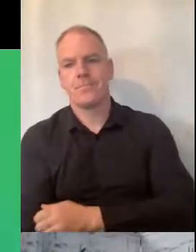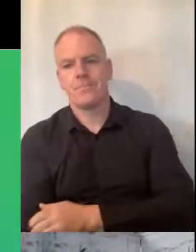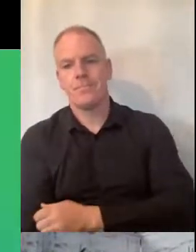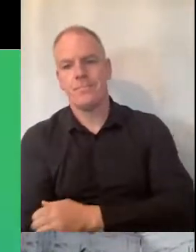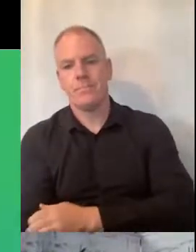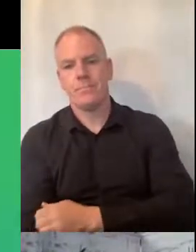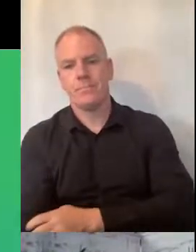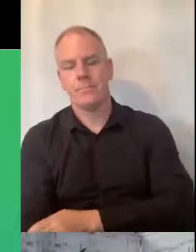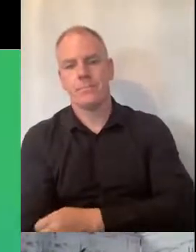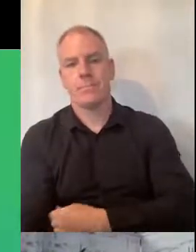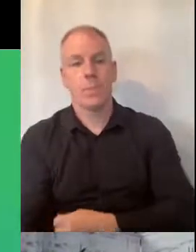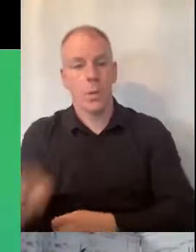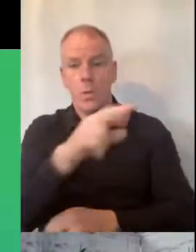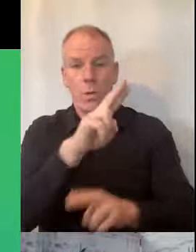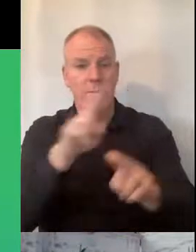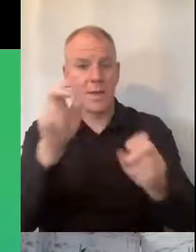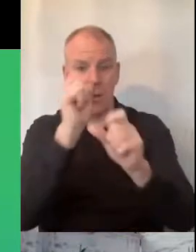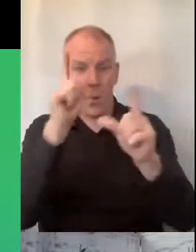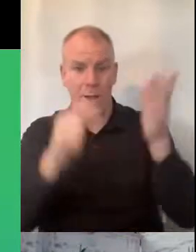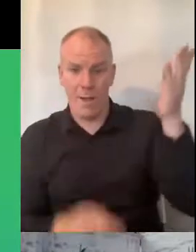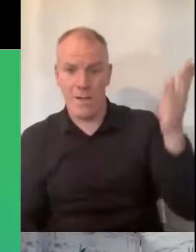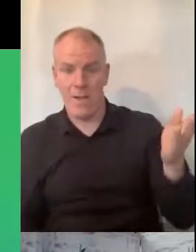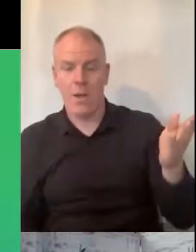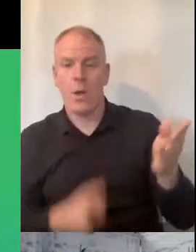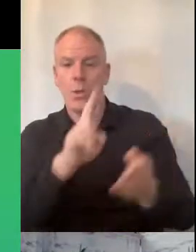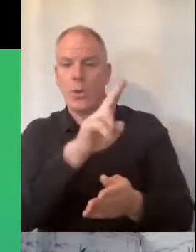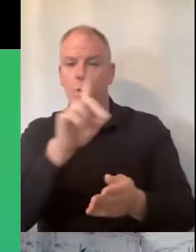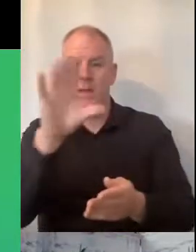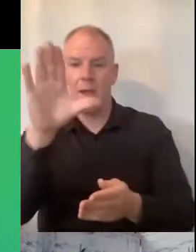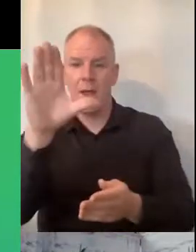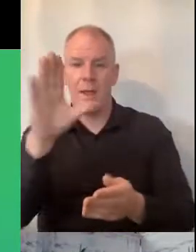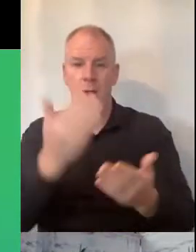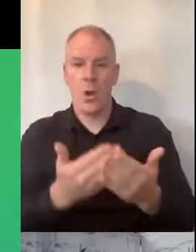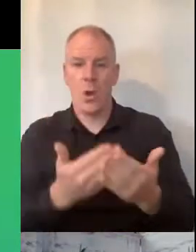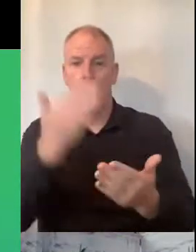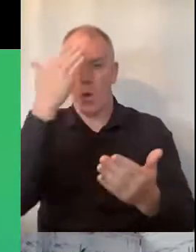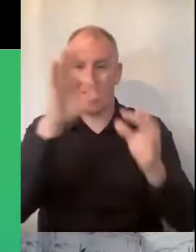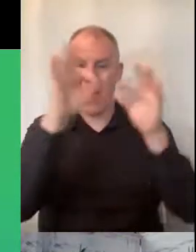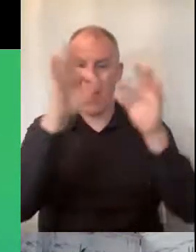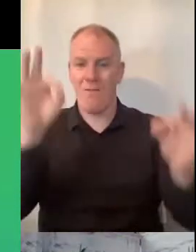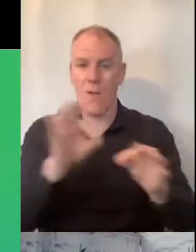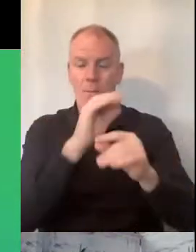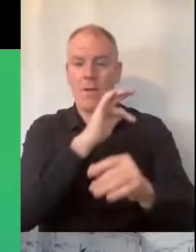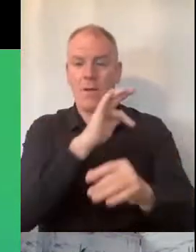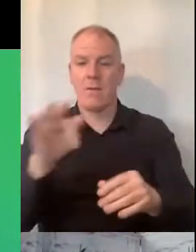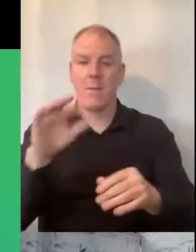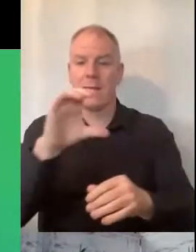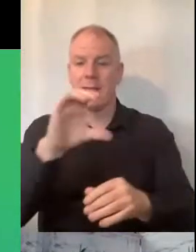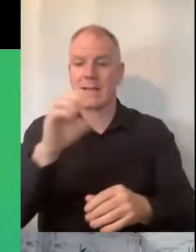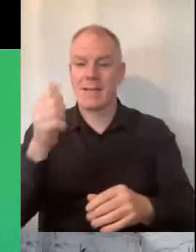But for anyone who isn't aware of their secret, like the universal design for Learning framework comes from cast in America.